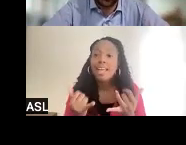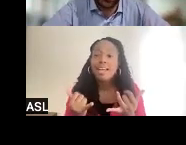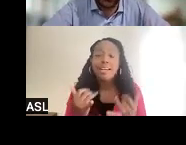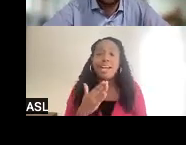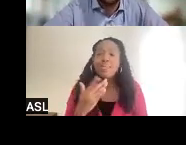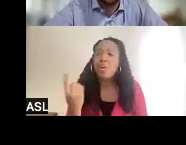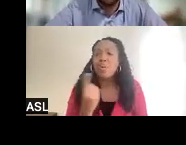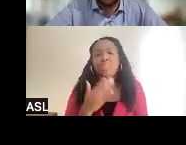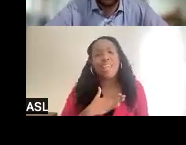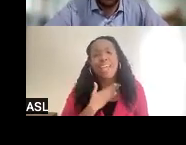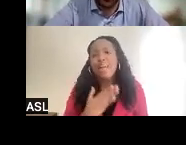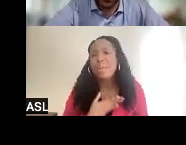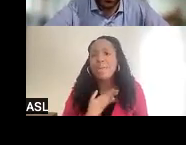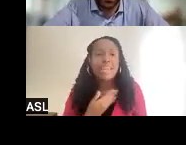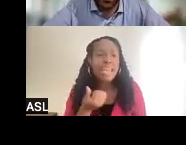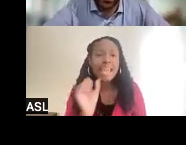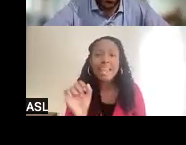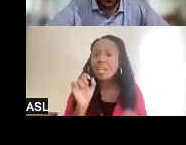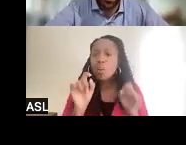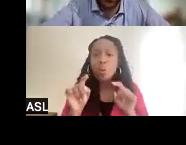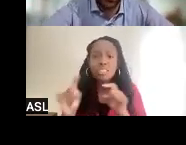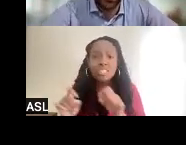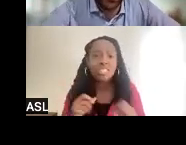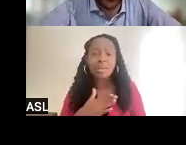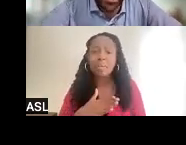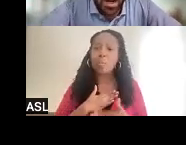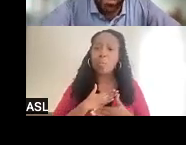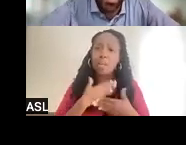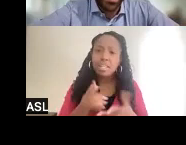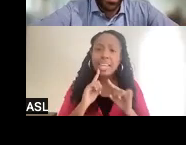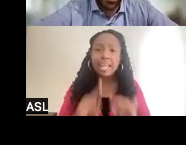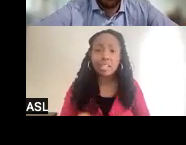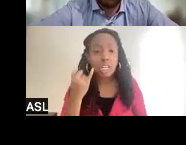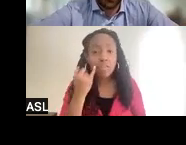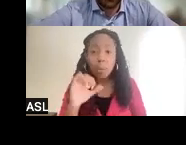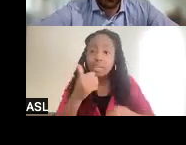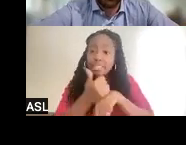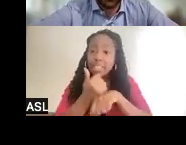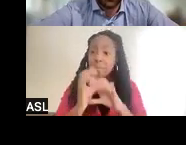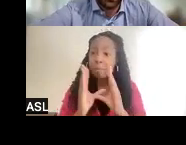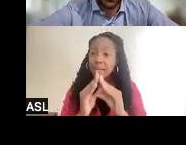questions so if we do want to set up consultation please feel free to reach out um but ultimately